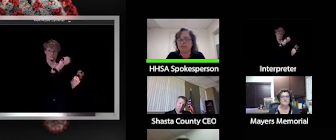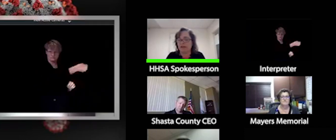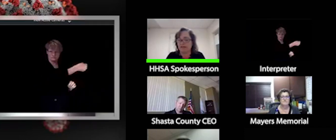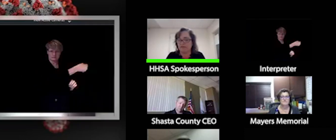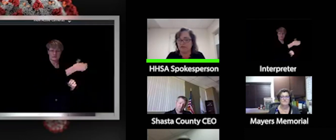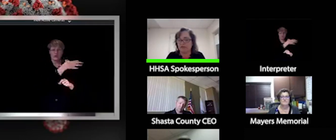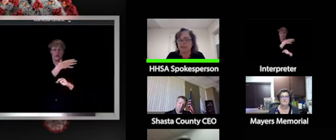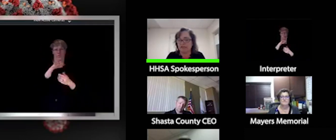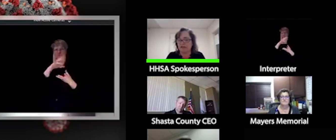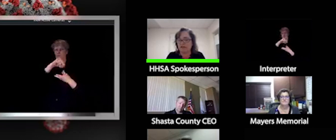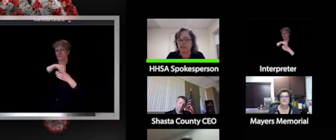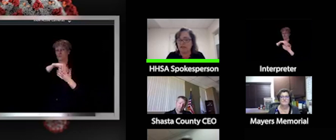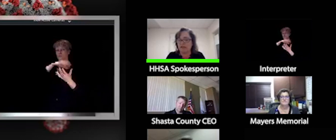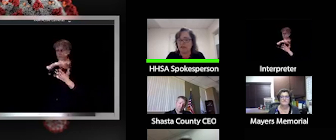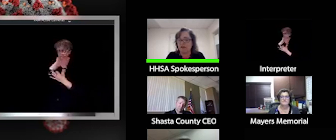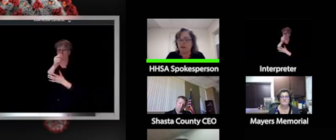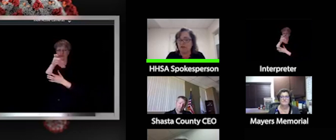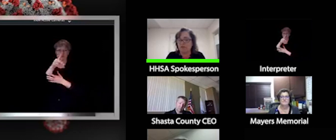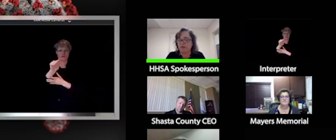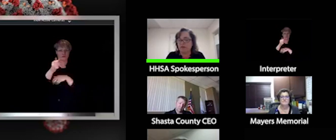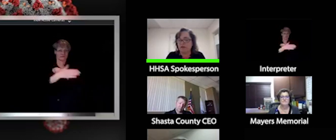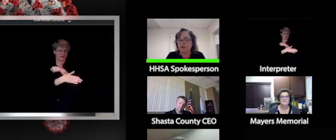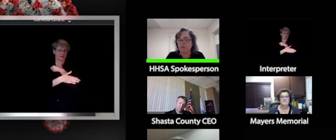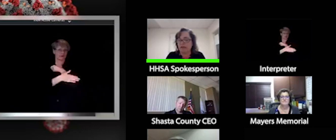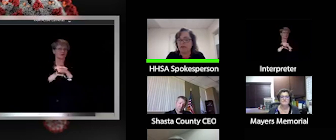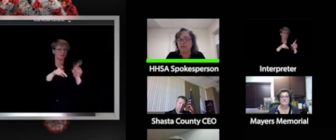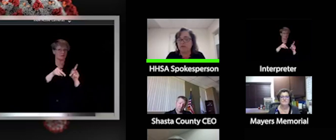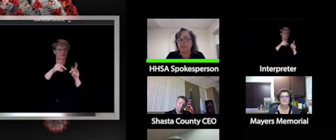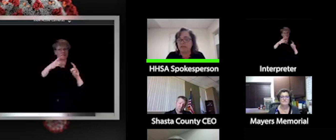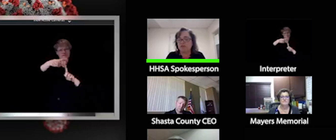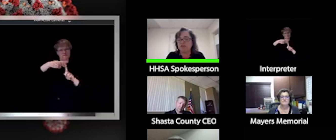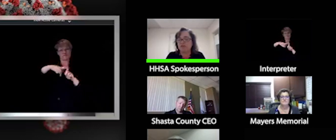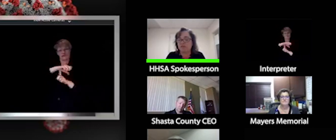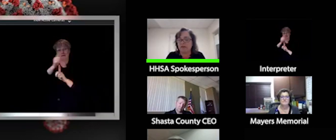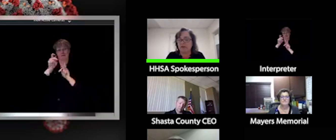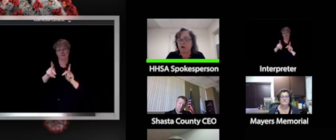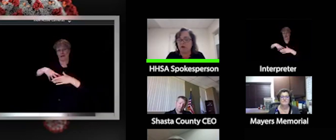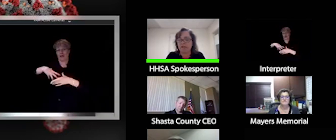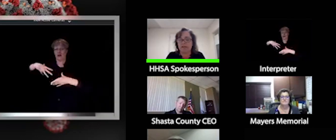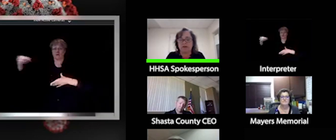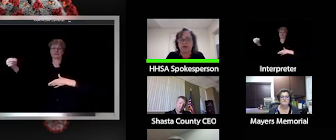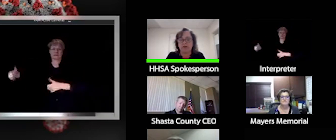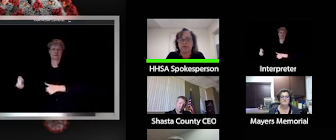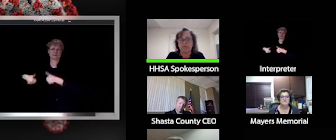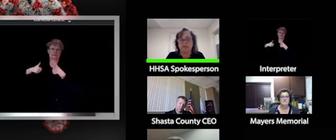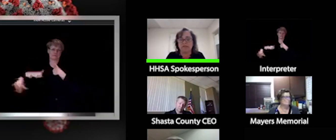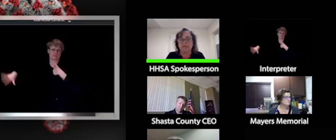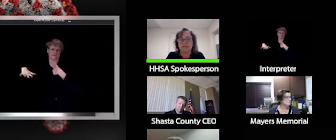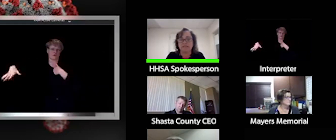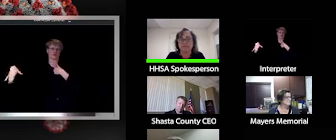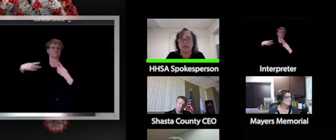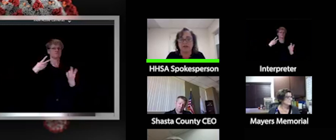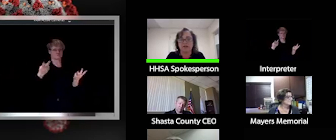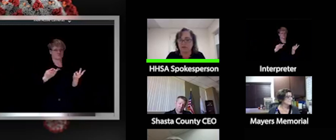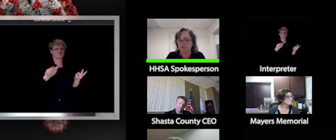person who does not live here in Shasta County. Of those 9, two of them are in intensive care